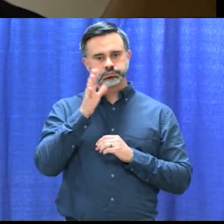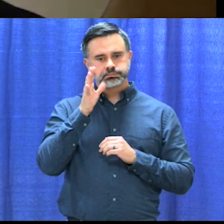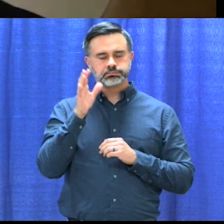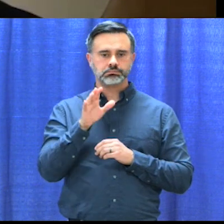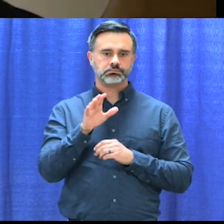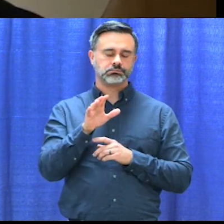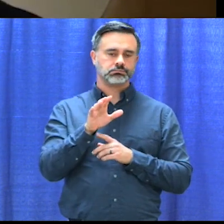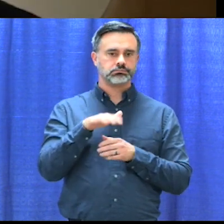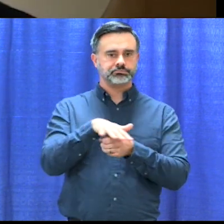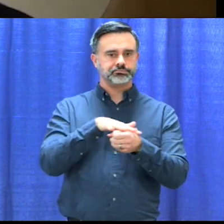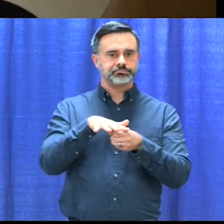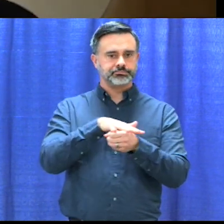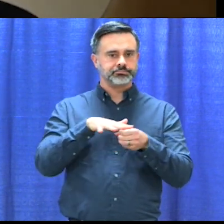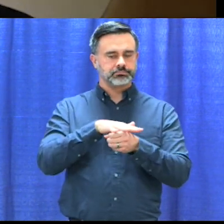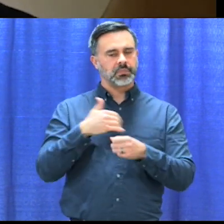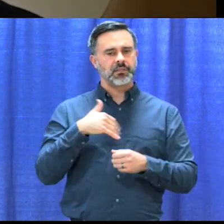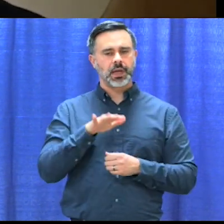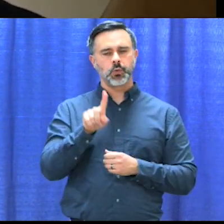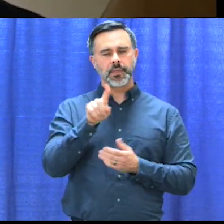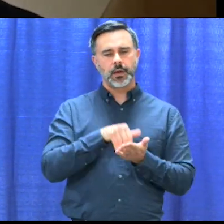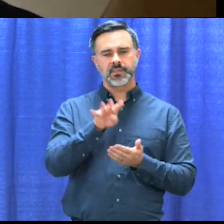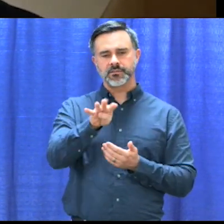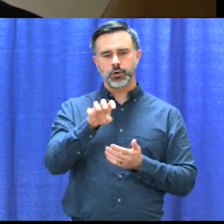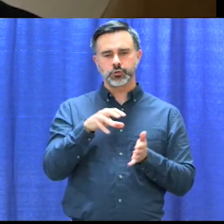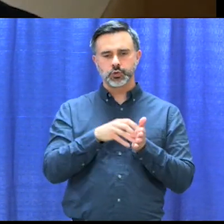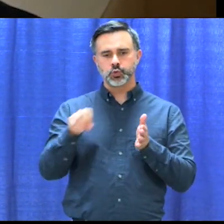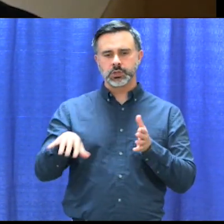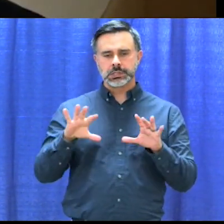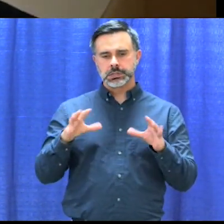area with about 1,400 students.